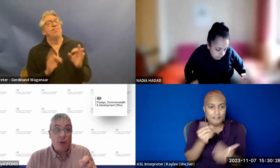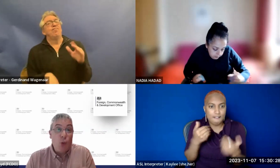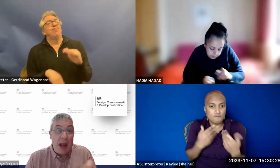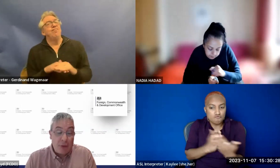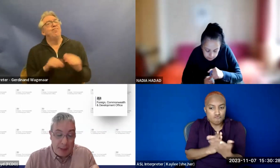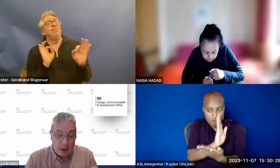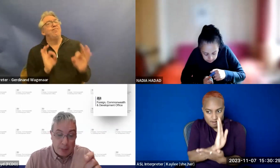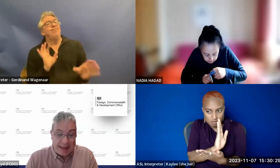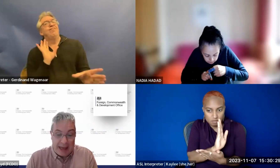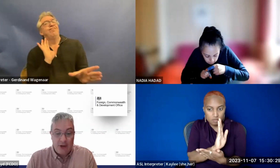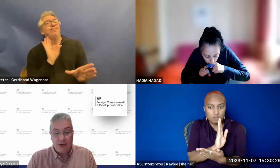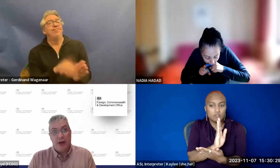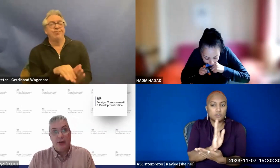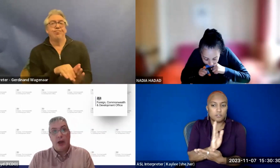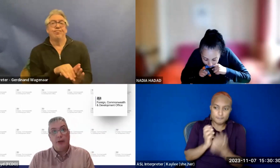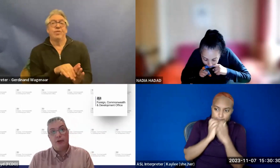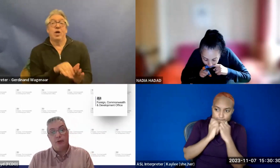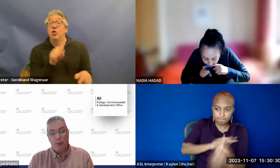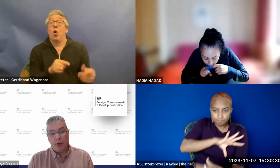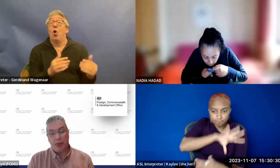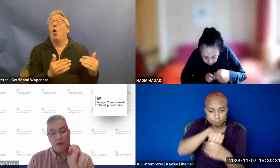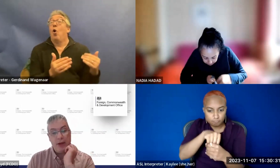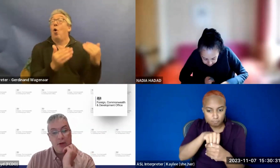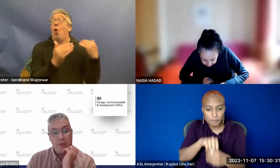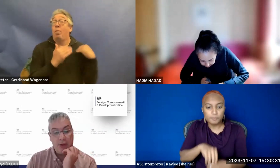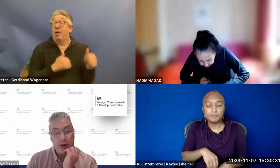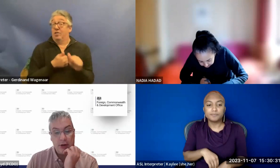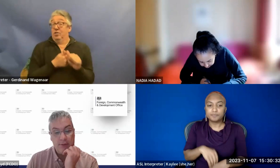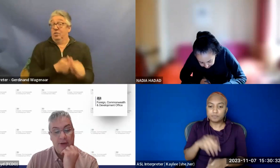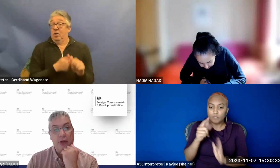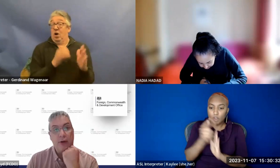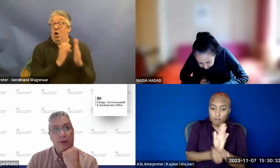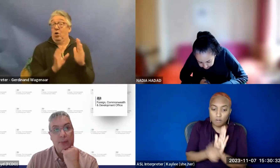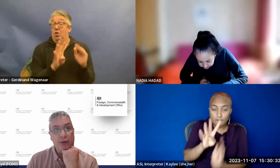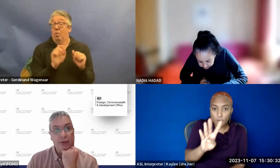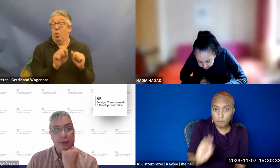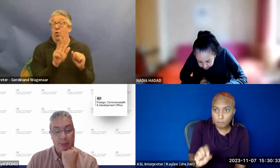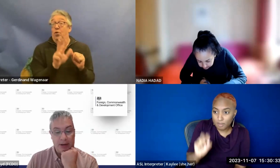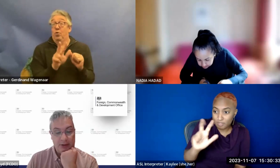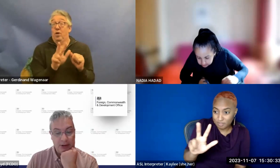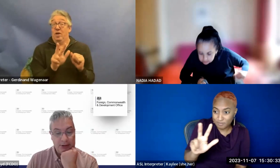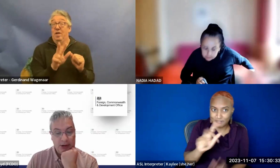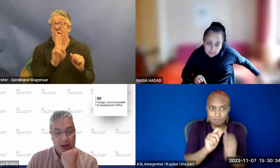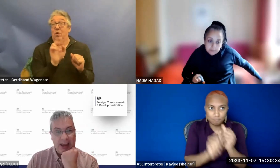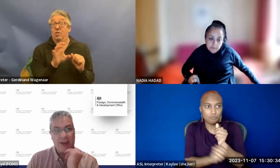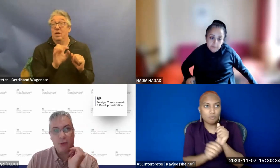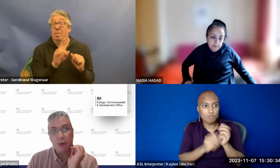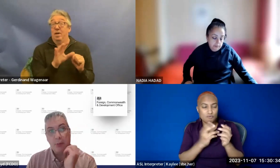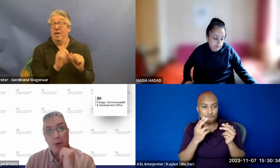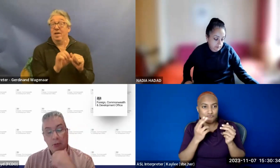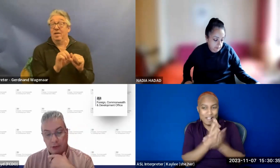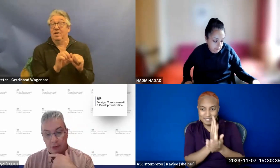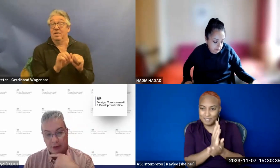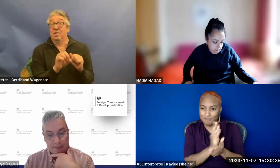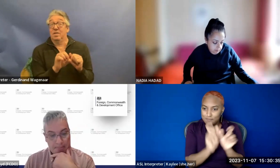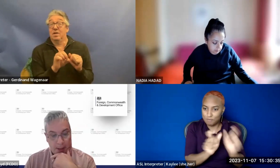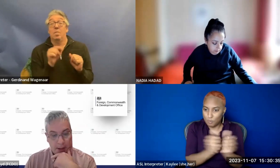As well as being an obligation under article 4.3 of the CRPD, it's also a moral duty.